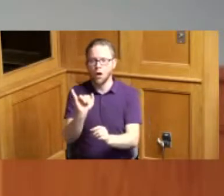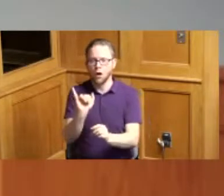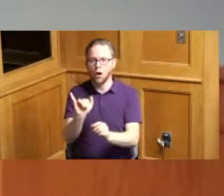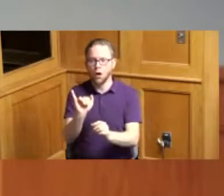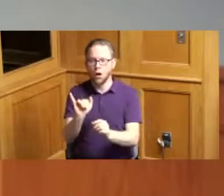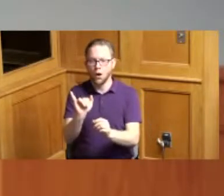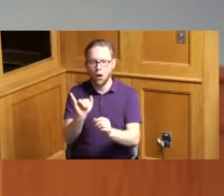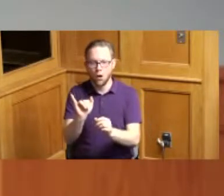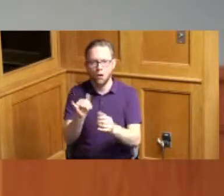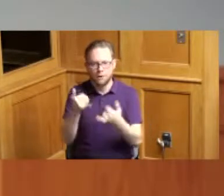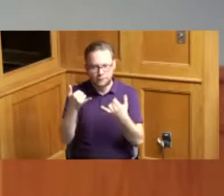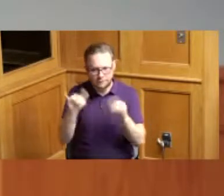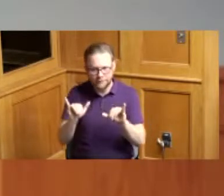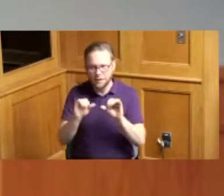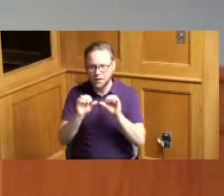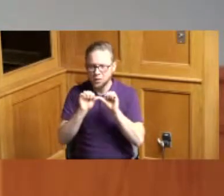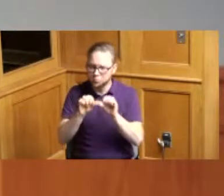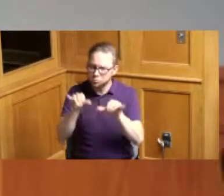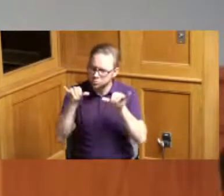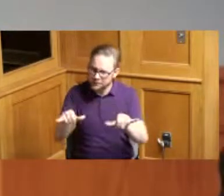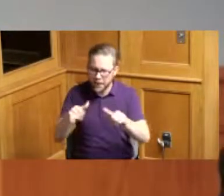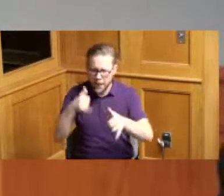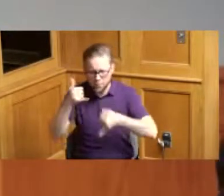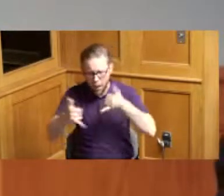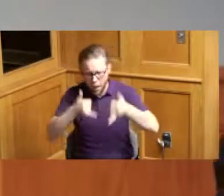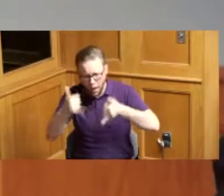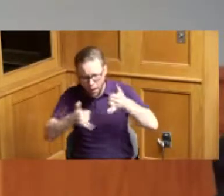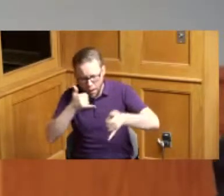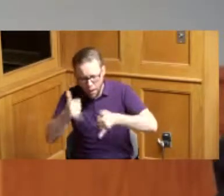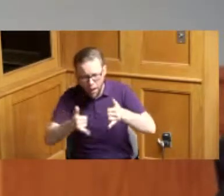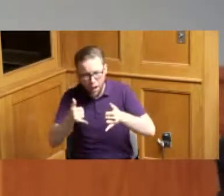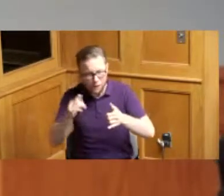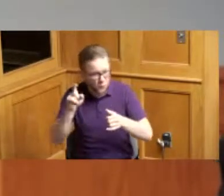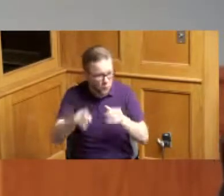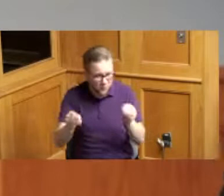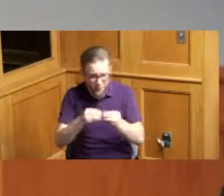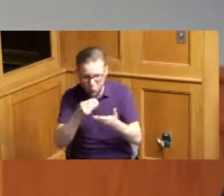where it used to be and we're going to need to allocate additional dollars for this program so